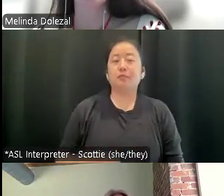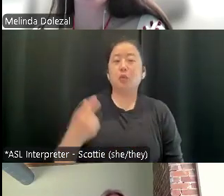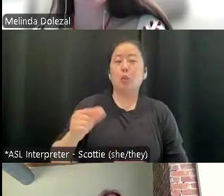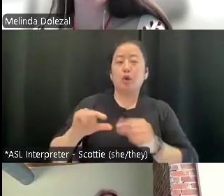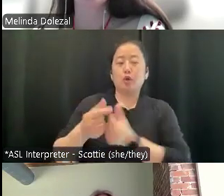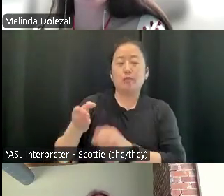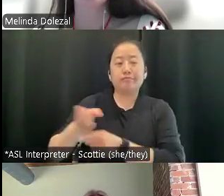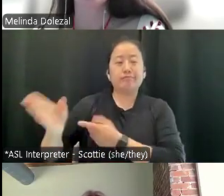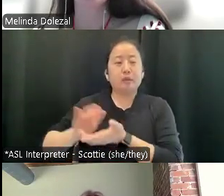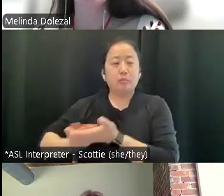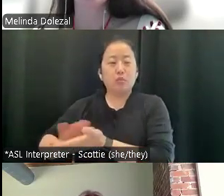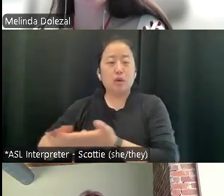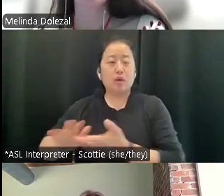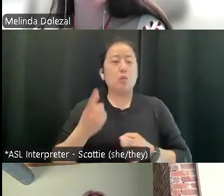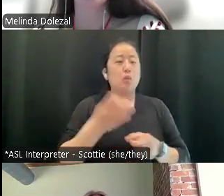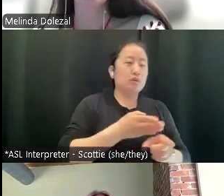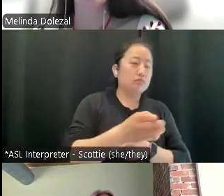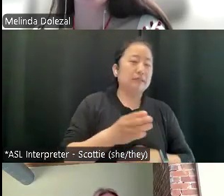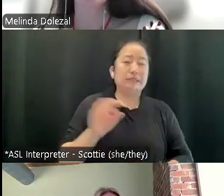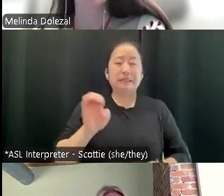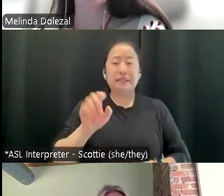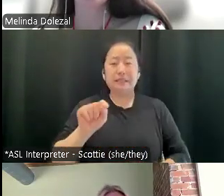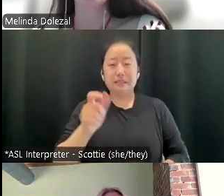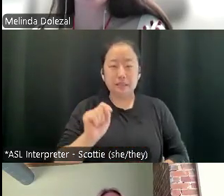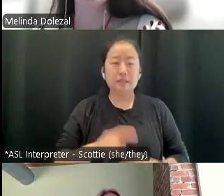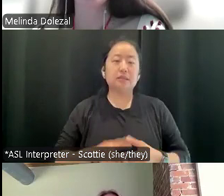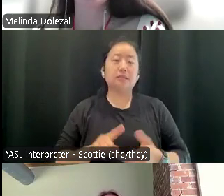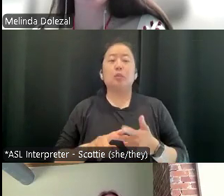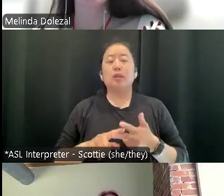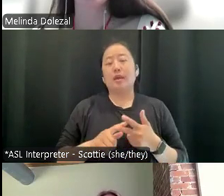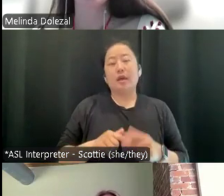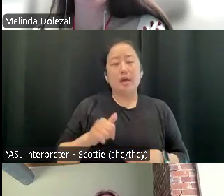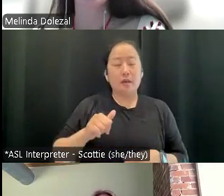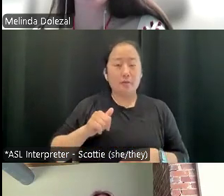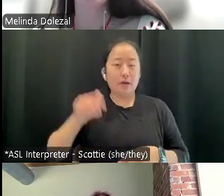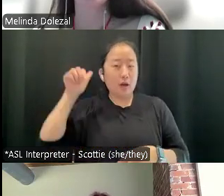a group that does E-text, we have audio description unit as well as captioning,